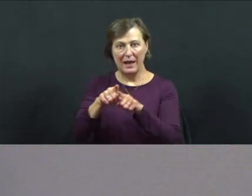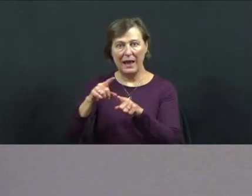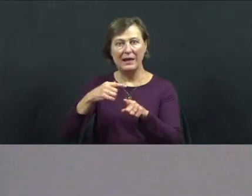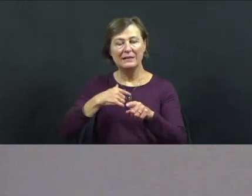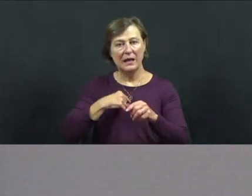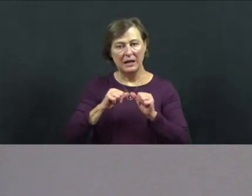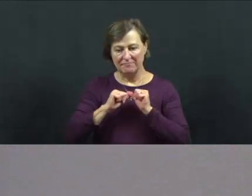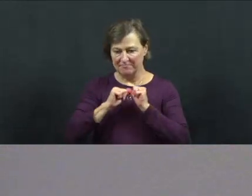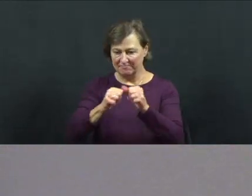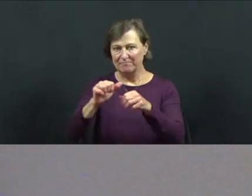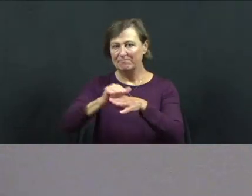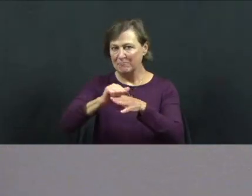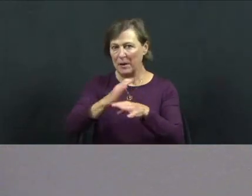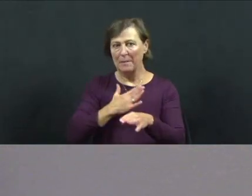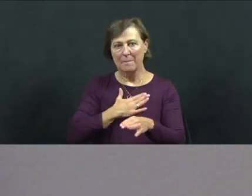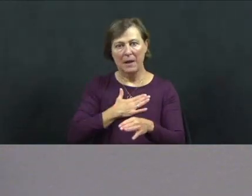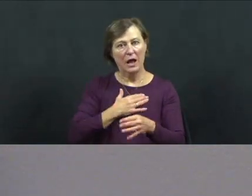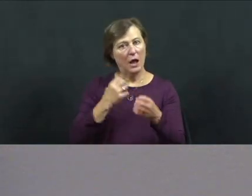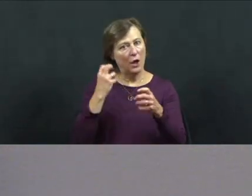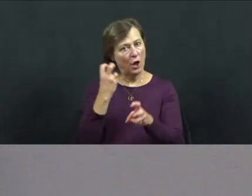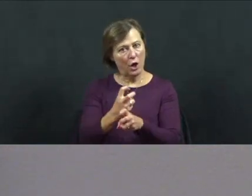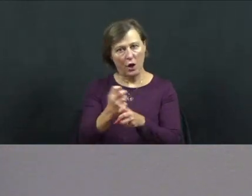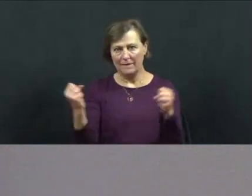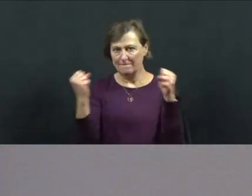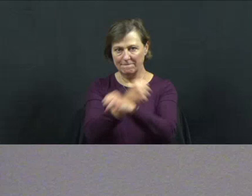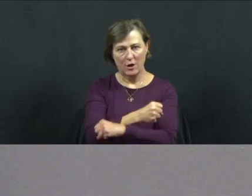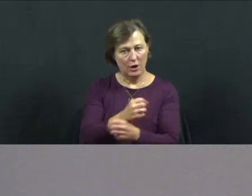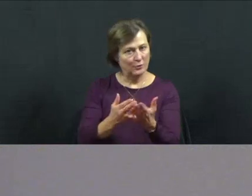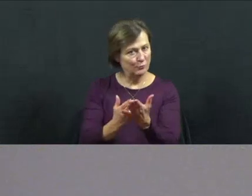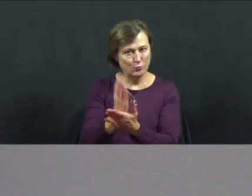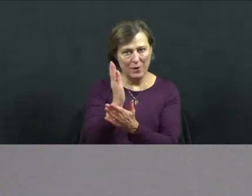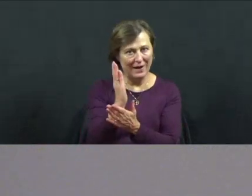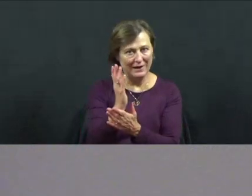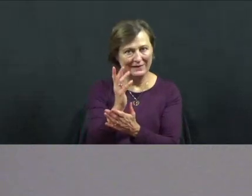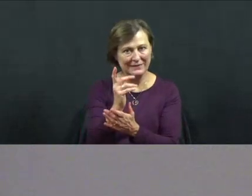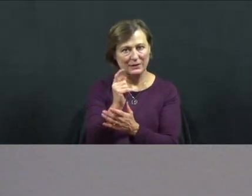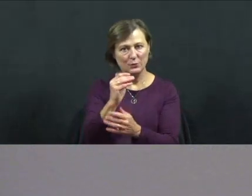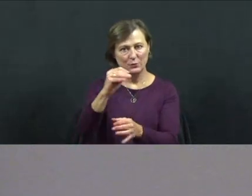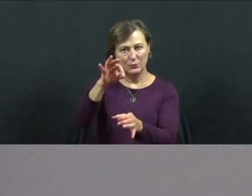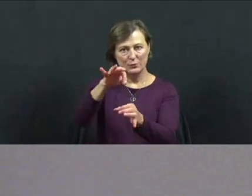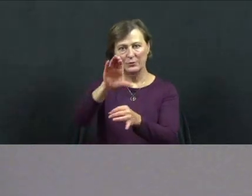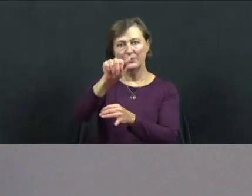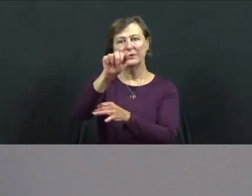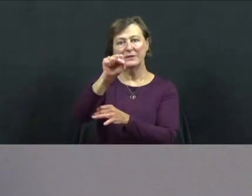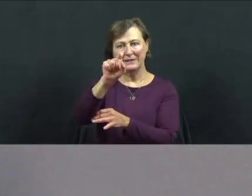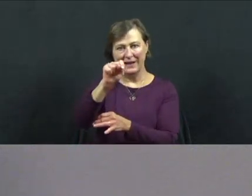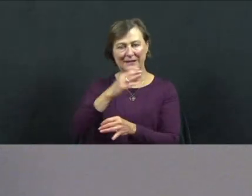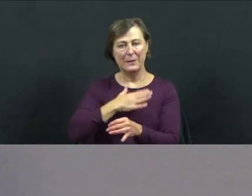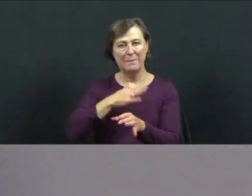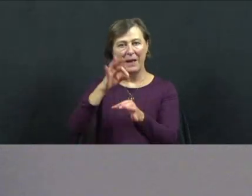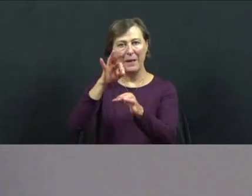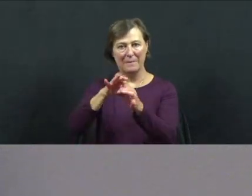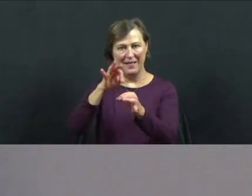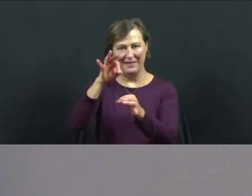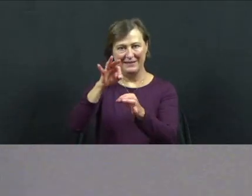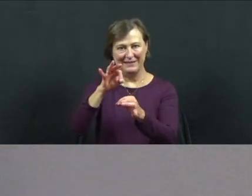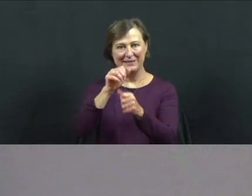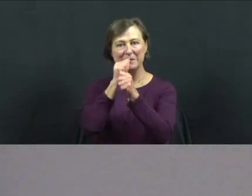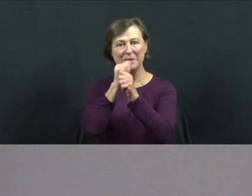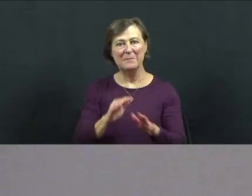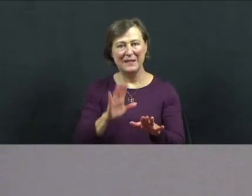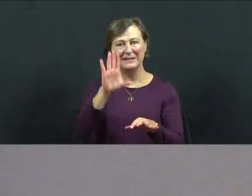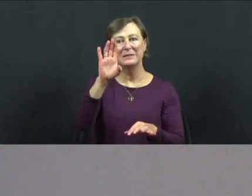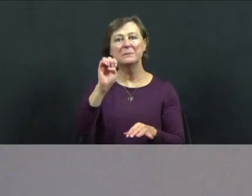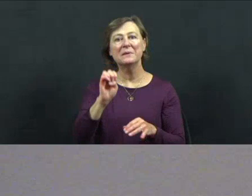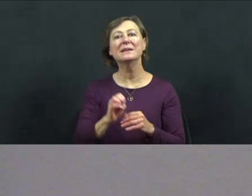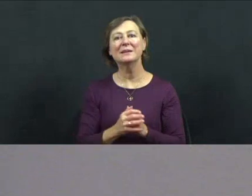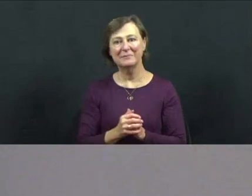my hard-fought right to cast my ballot. Blessed be.